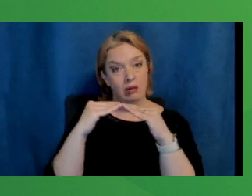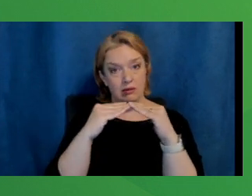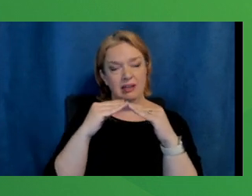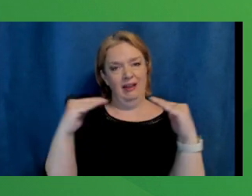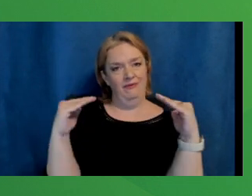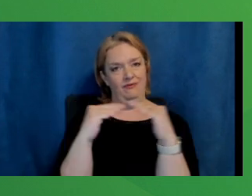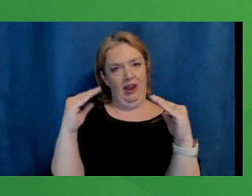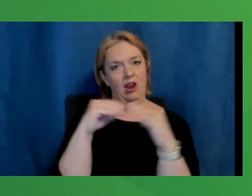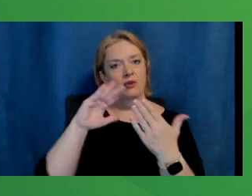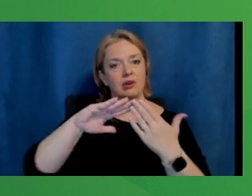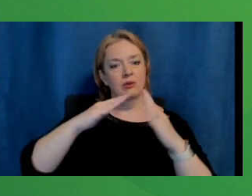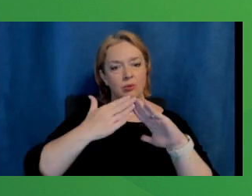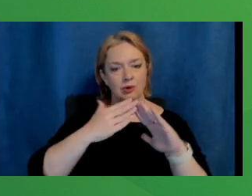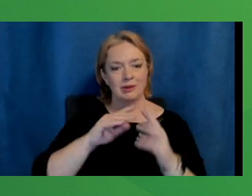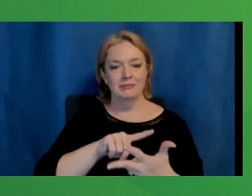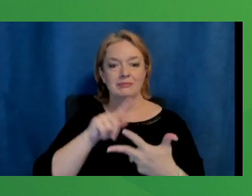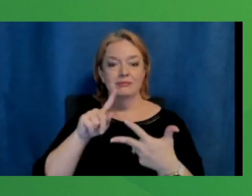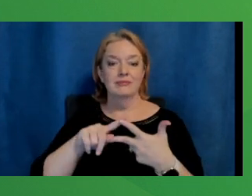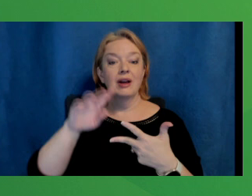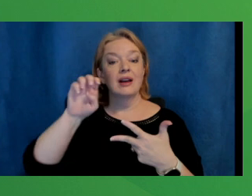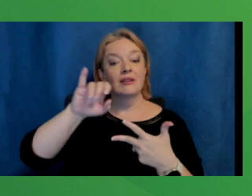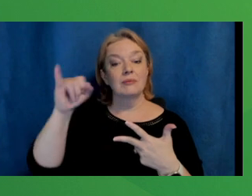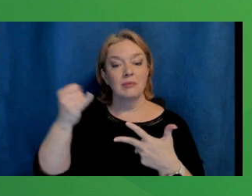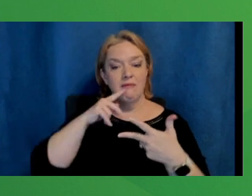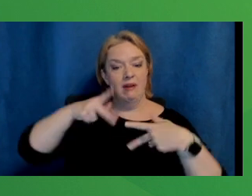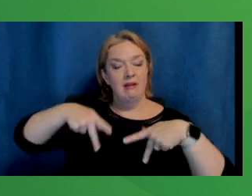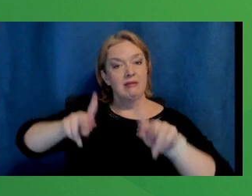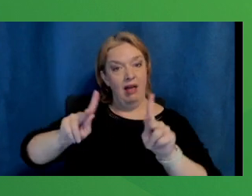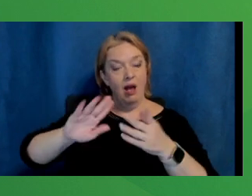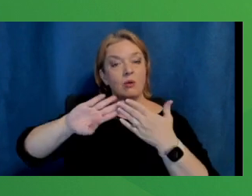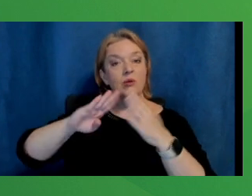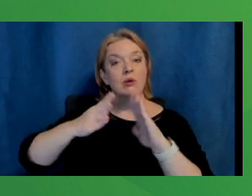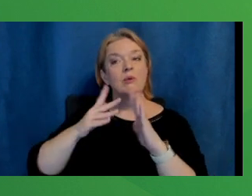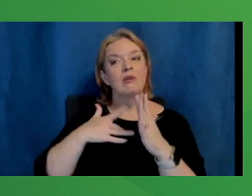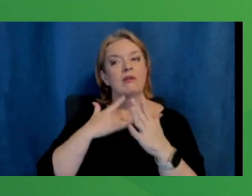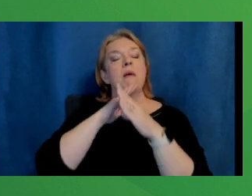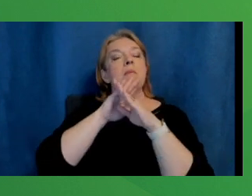justice is the allowance of community to be at peace and to have equality in order